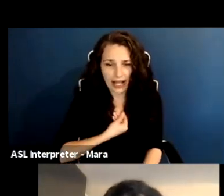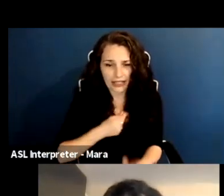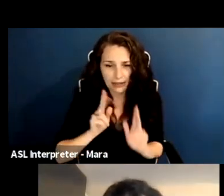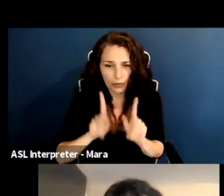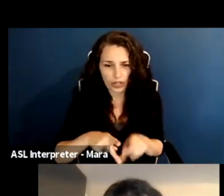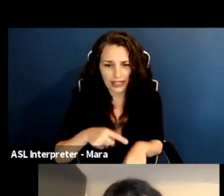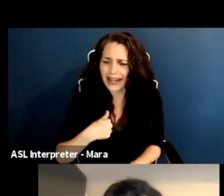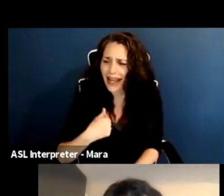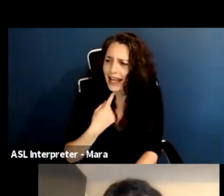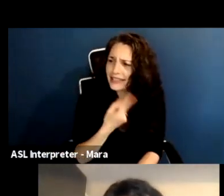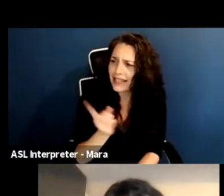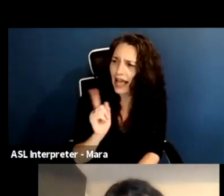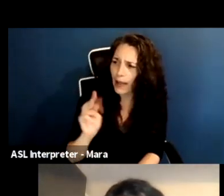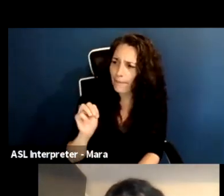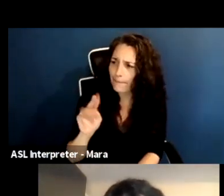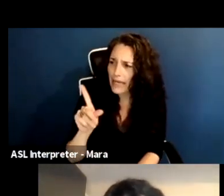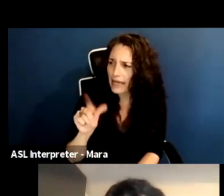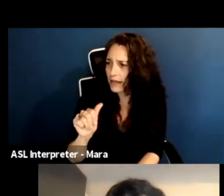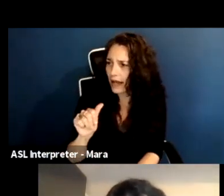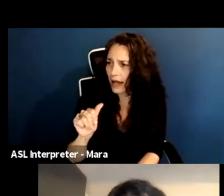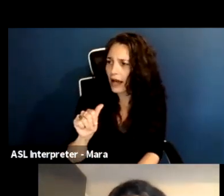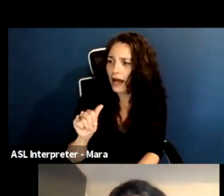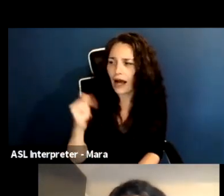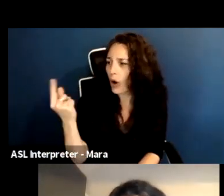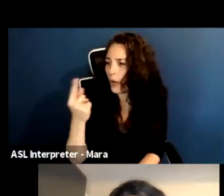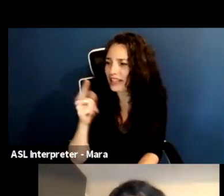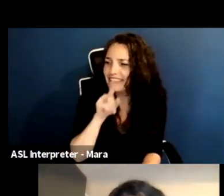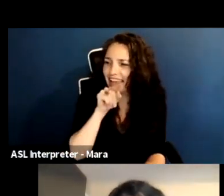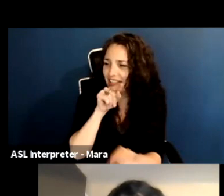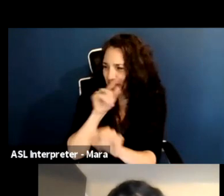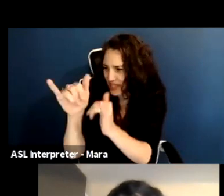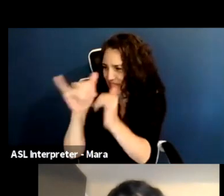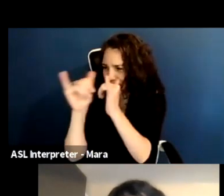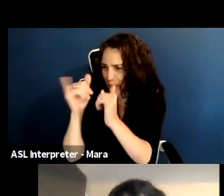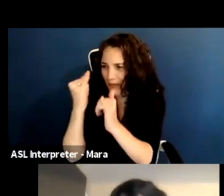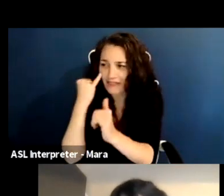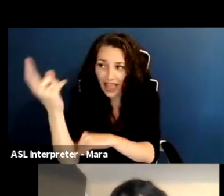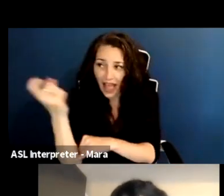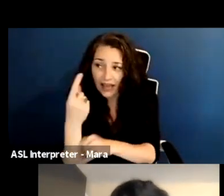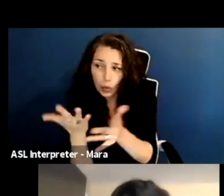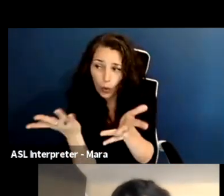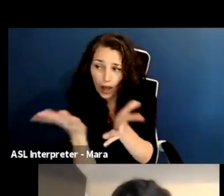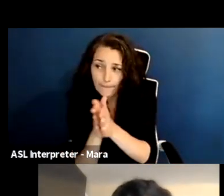when they asked the question, like what motivates me? And it's about the people who are coming behind me.